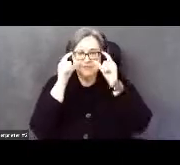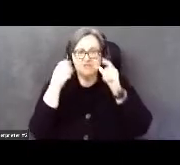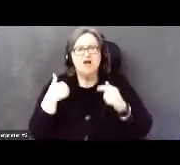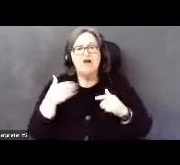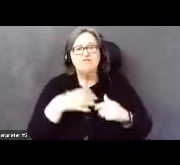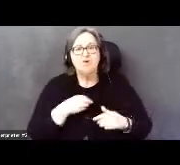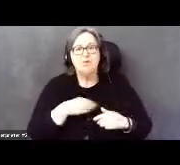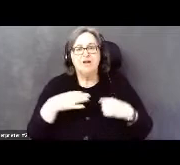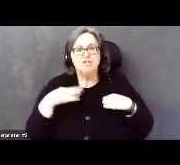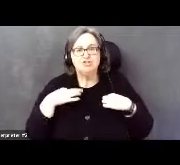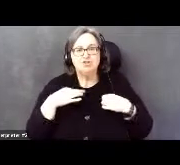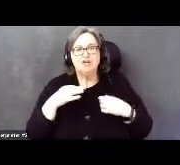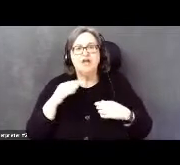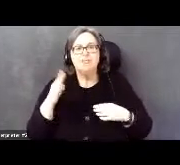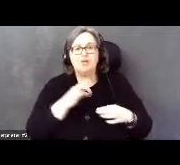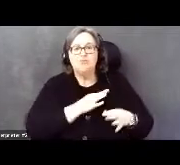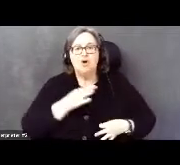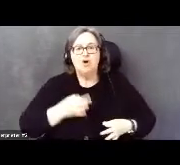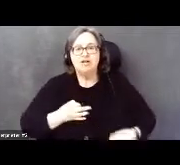a white shirt with polka dots today.